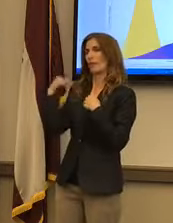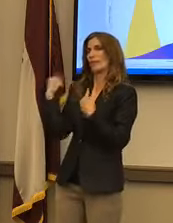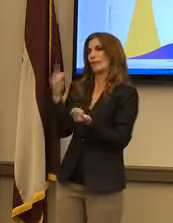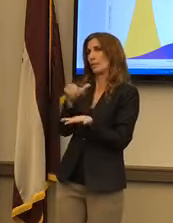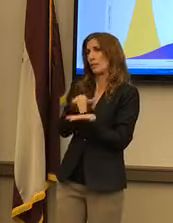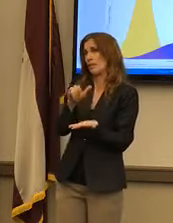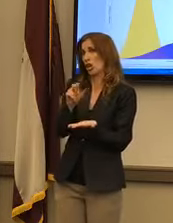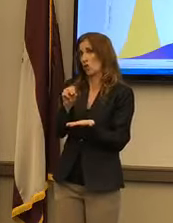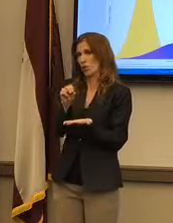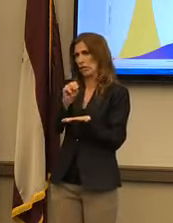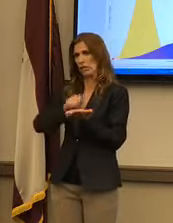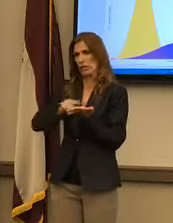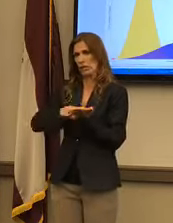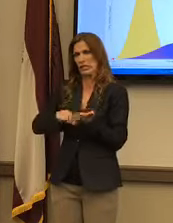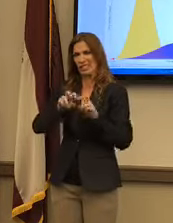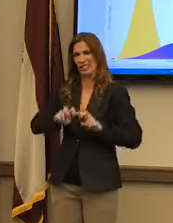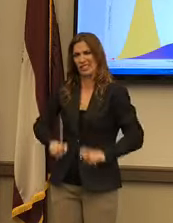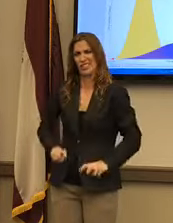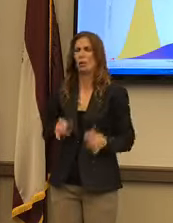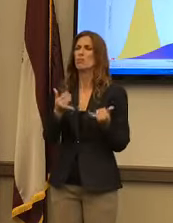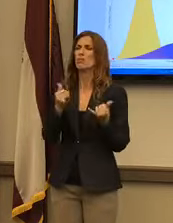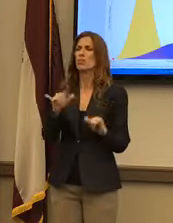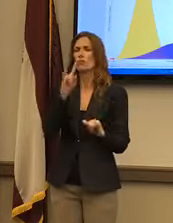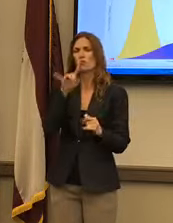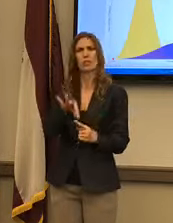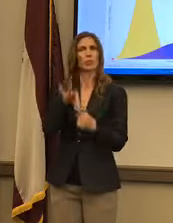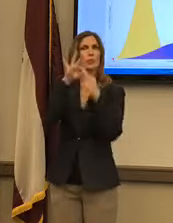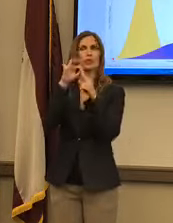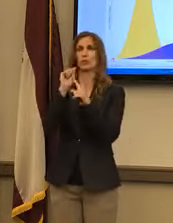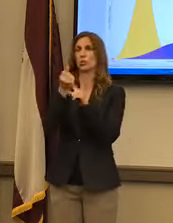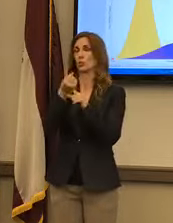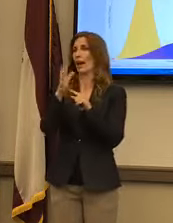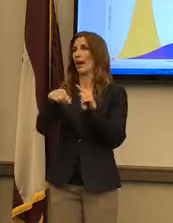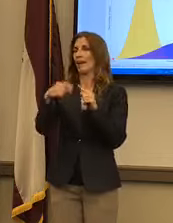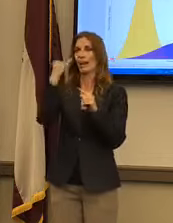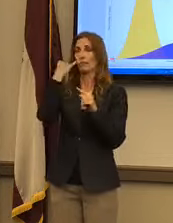but this is a really really unique situation I can't think of anything else